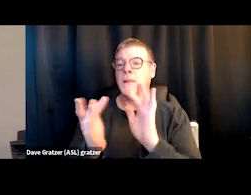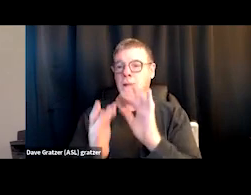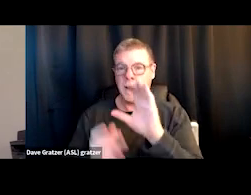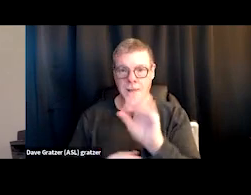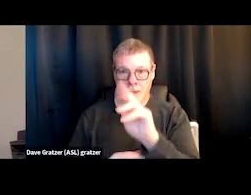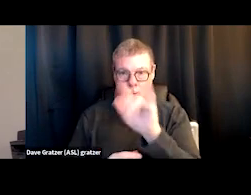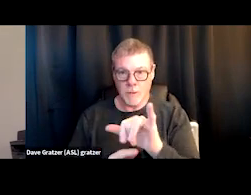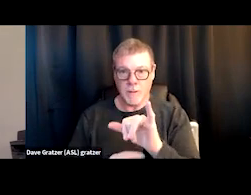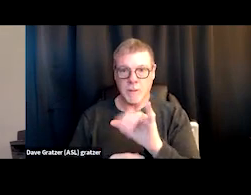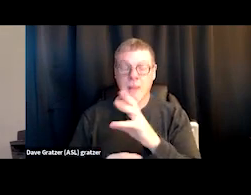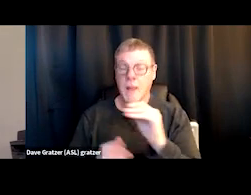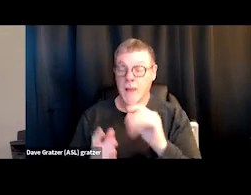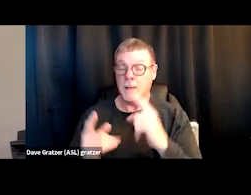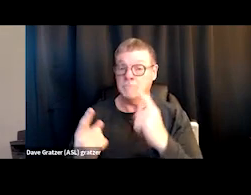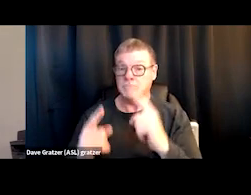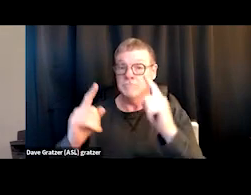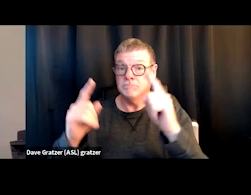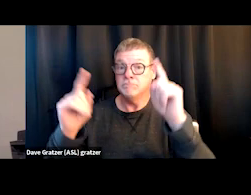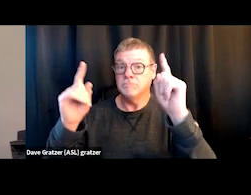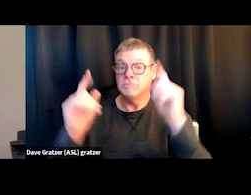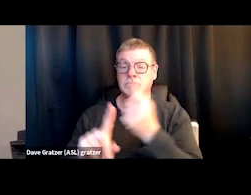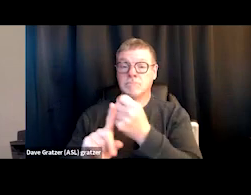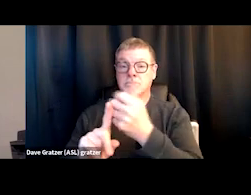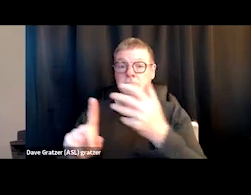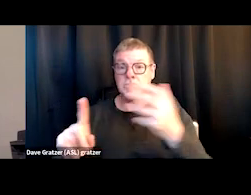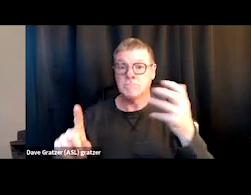we started showing success and expanding partnerships.